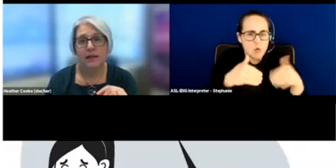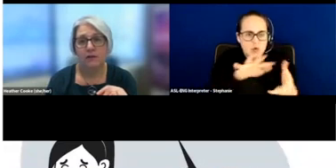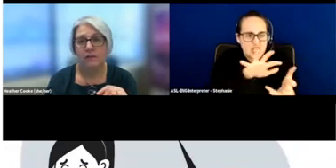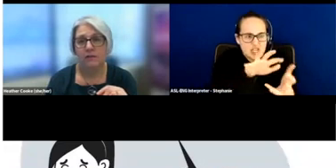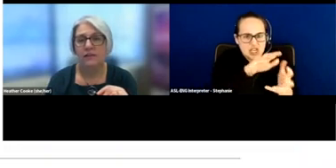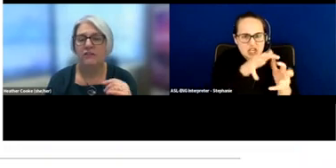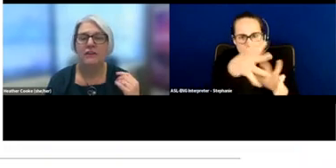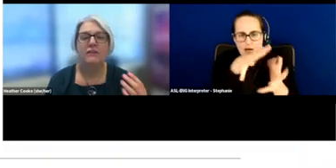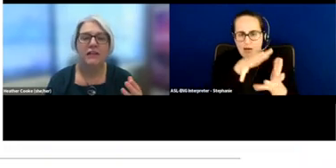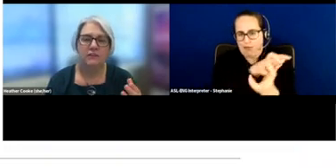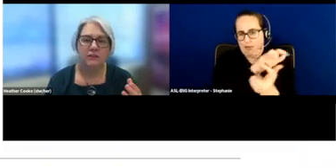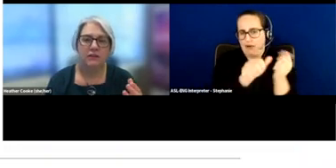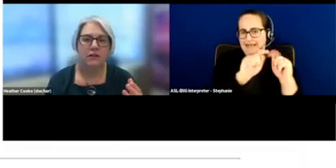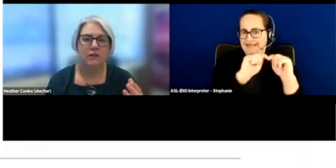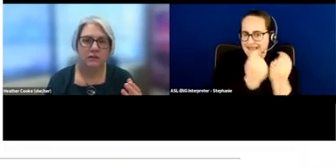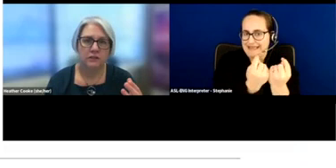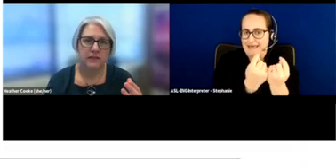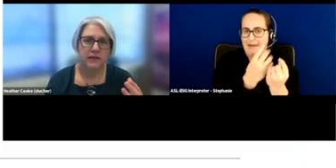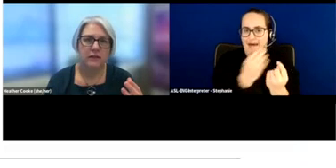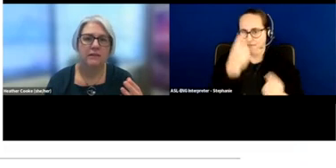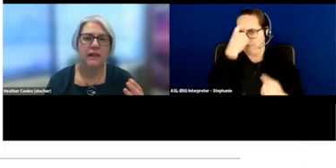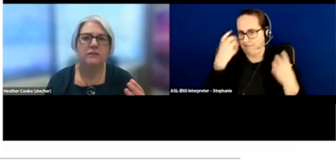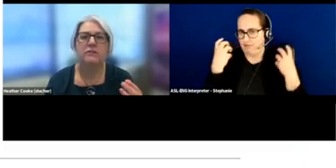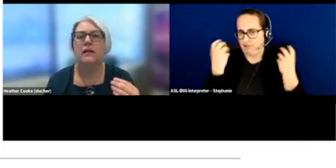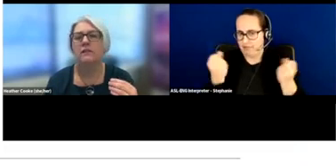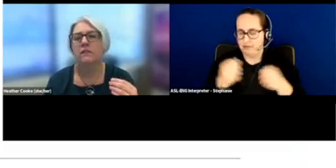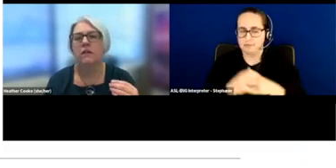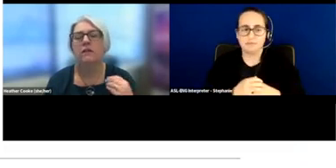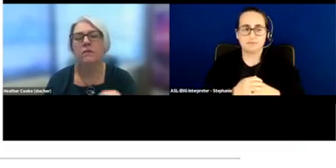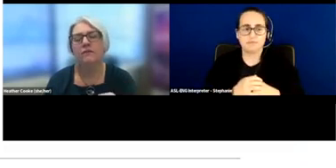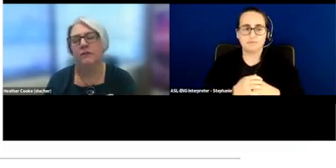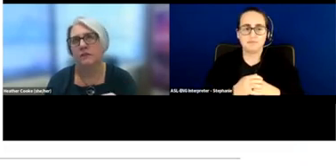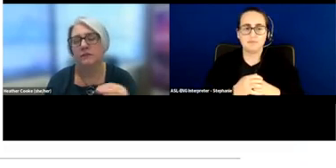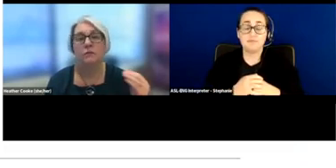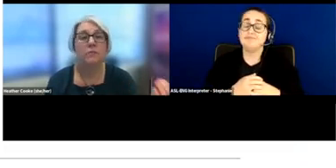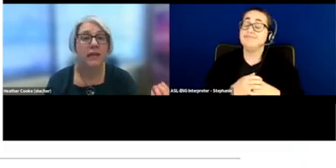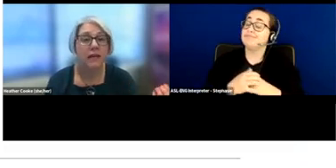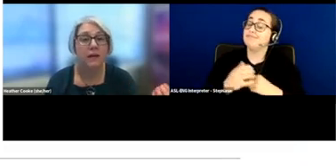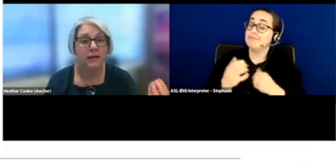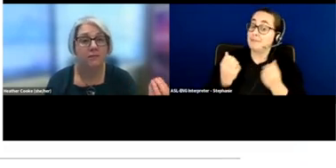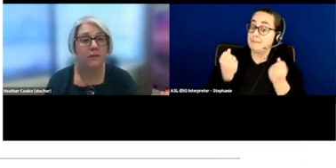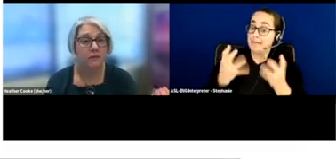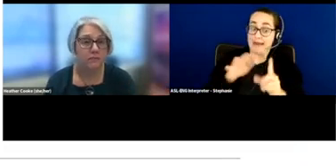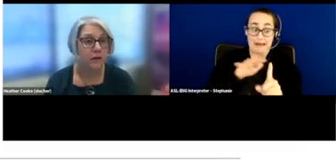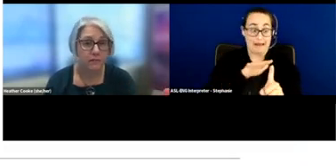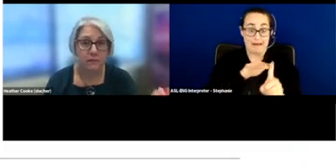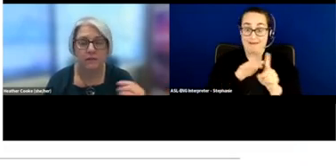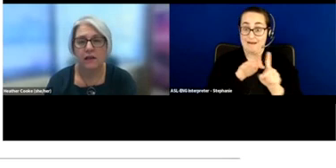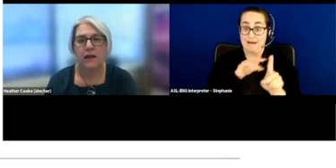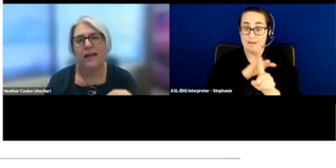Now, the gendered nature of long term care contextualizes a lot of the references that were made by research participants as to